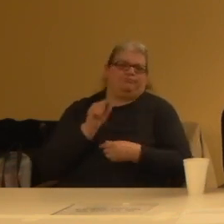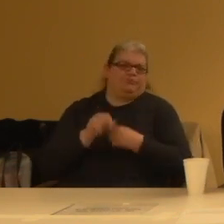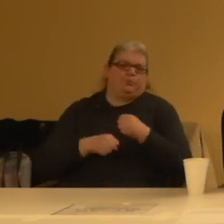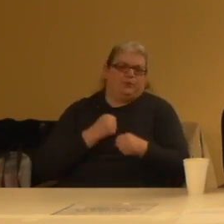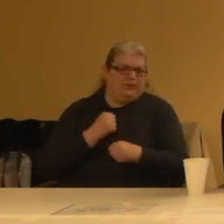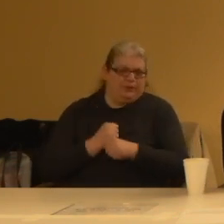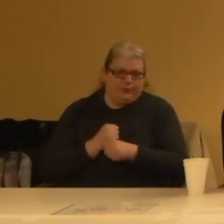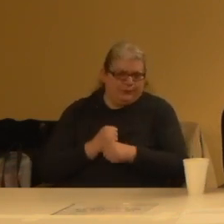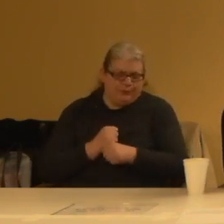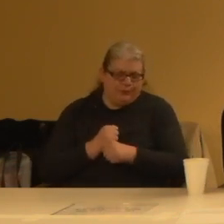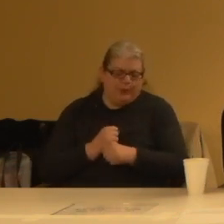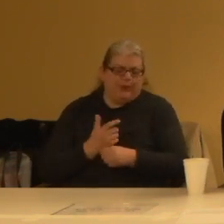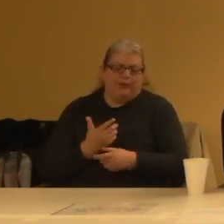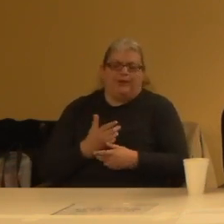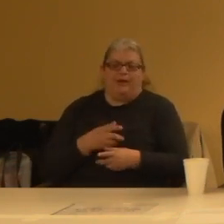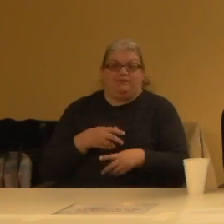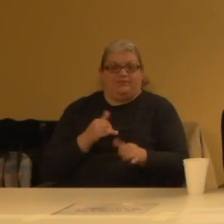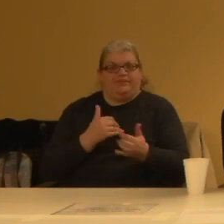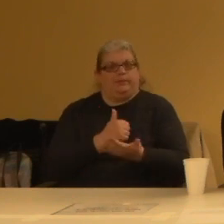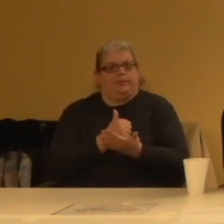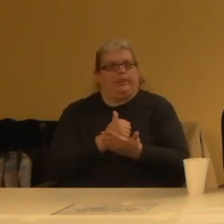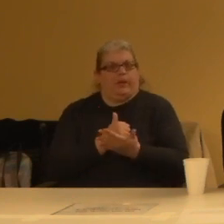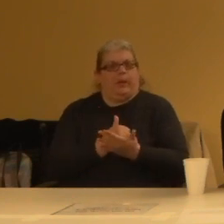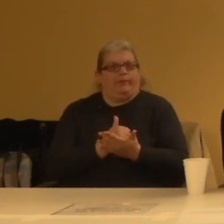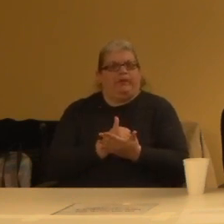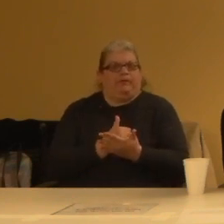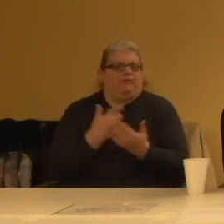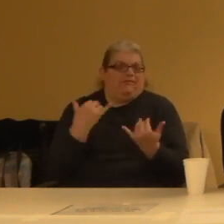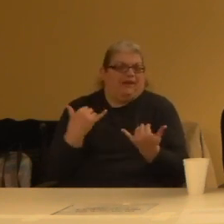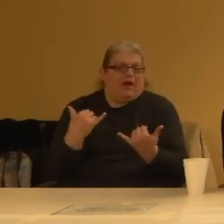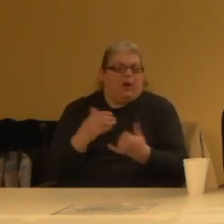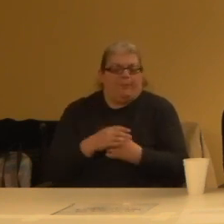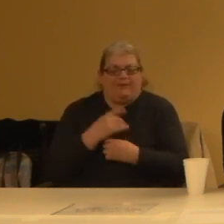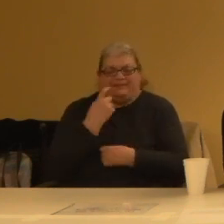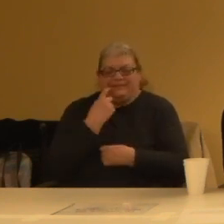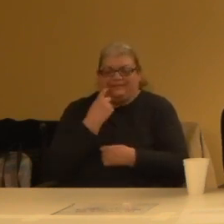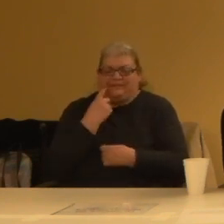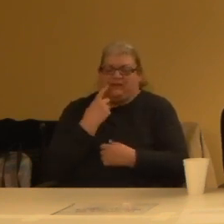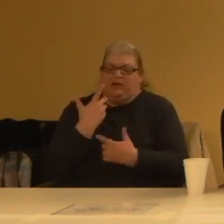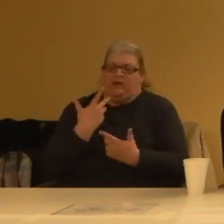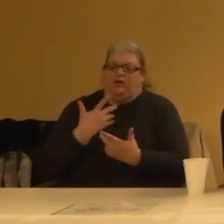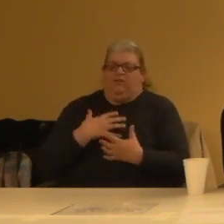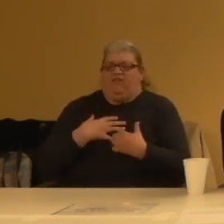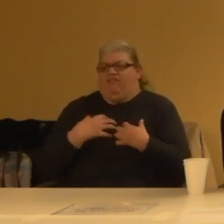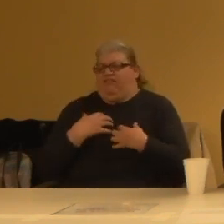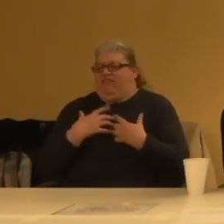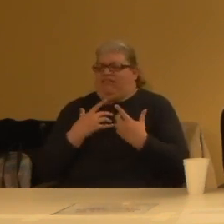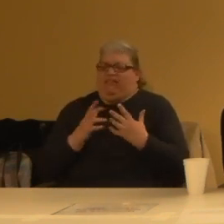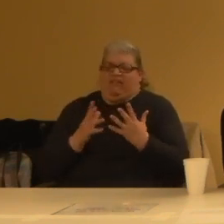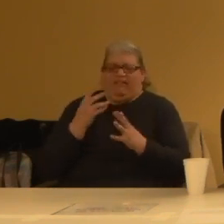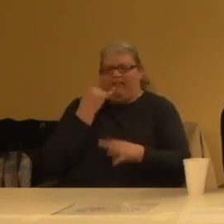Like I had a little bit of a crisis of faith a little while ago, and called one of these people and this person has been in my life since grad school.